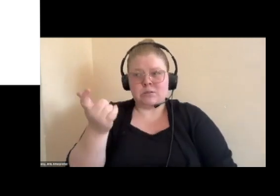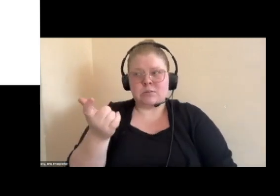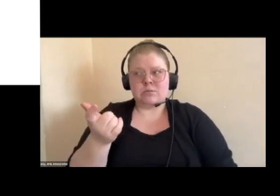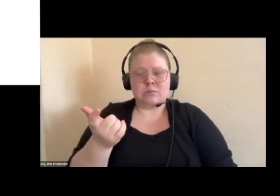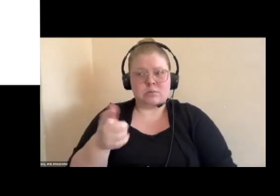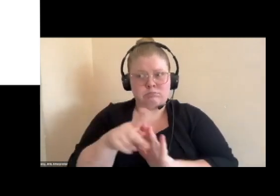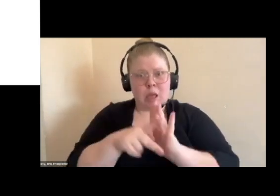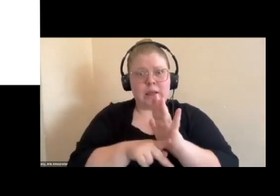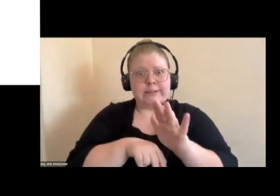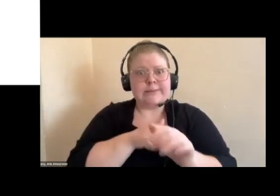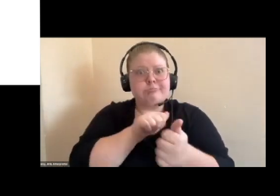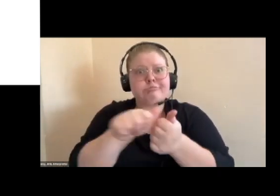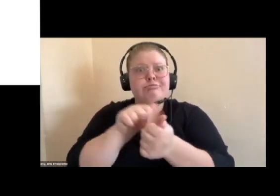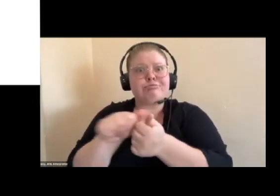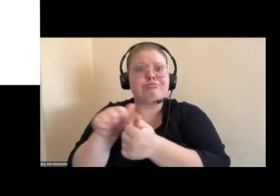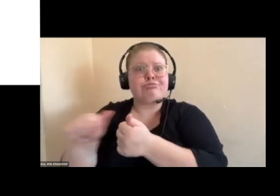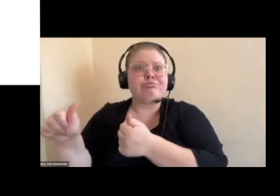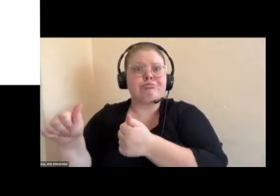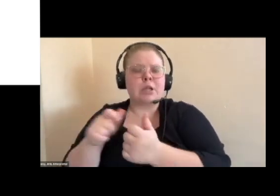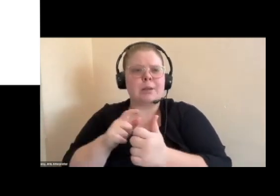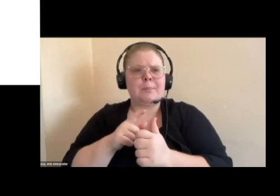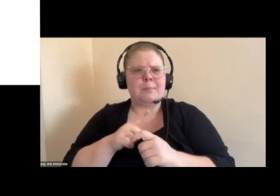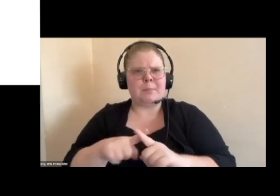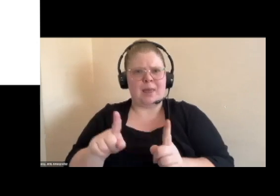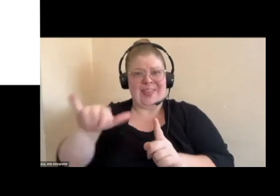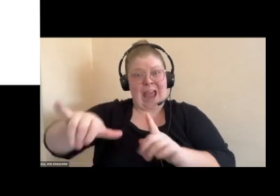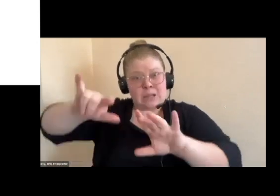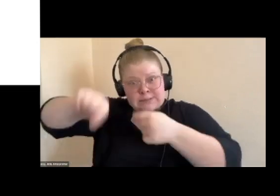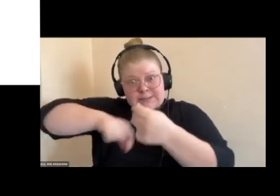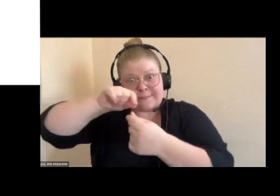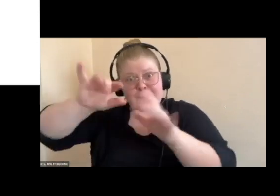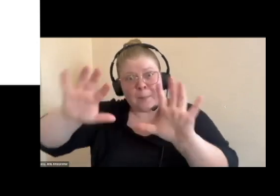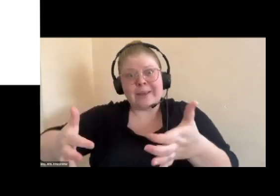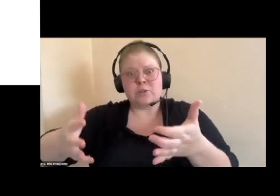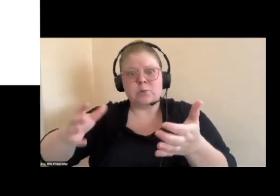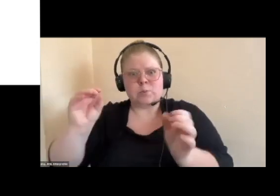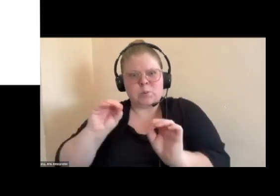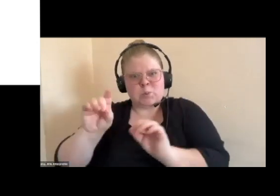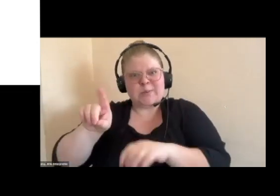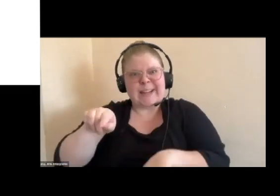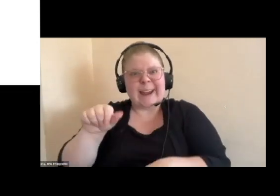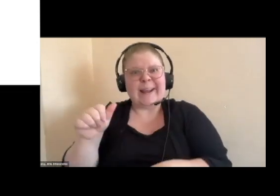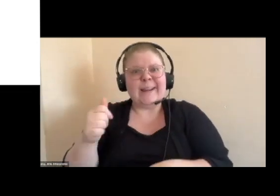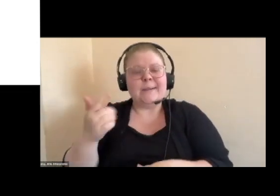was no data on this population. It was just an invisible population.